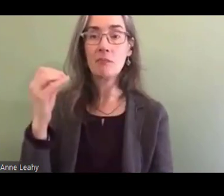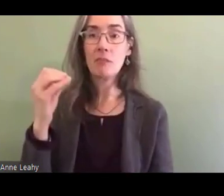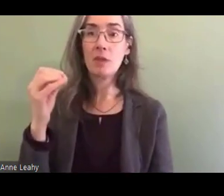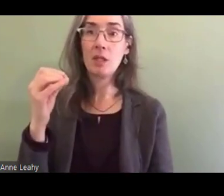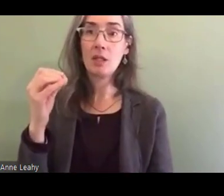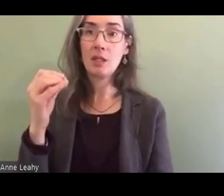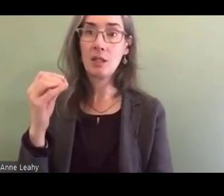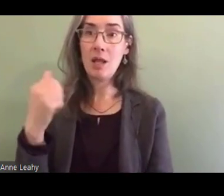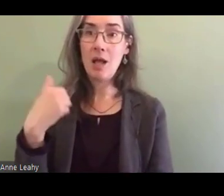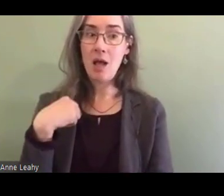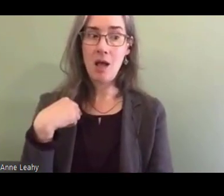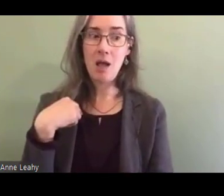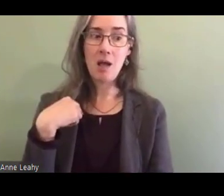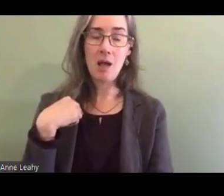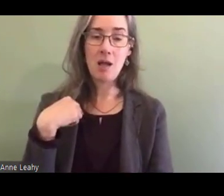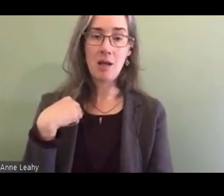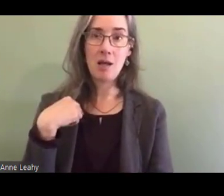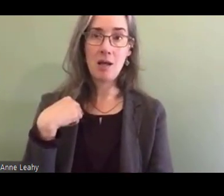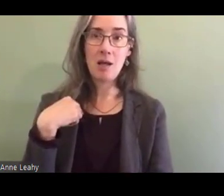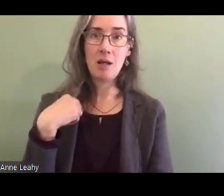and I was ultimately, from that survey asked